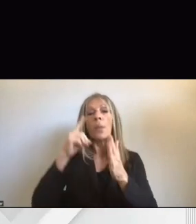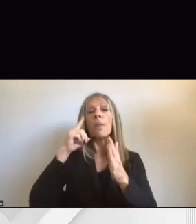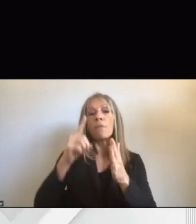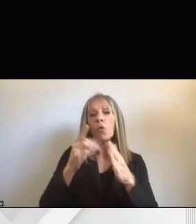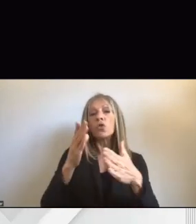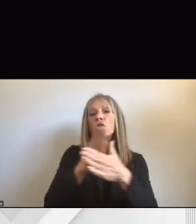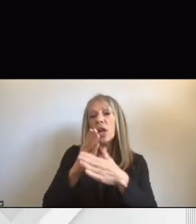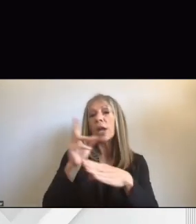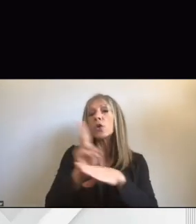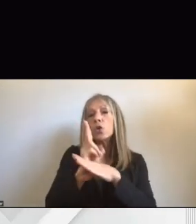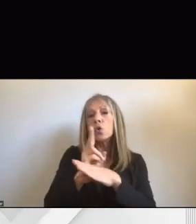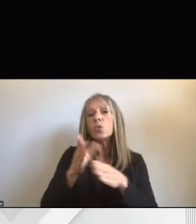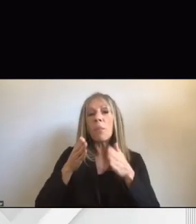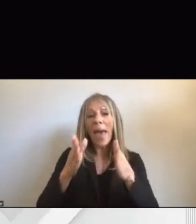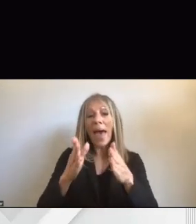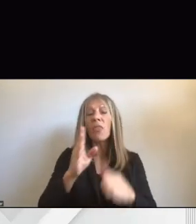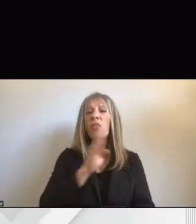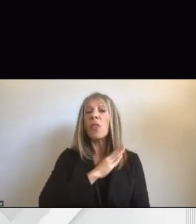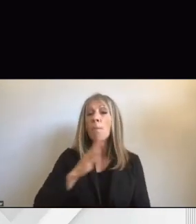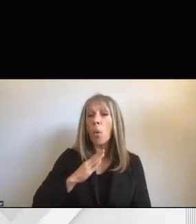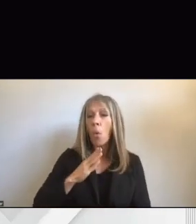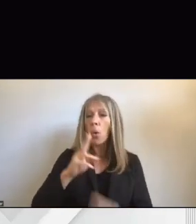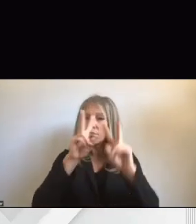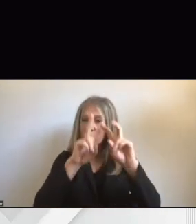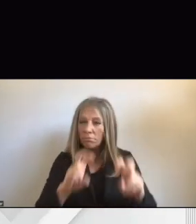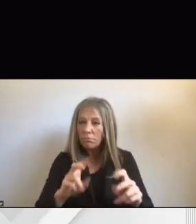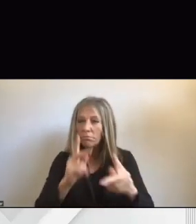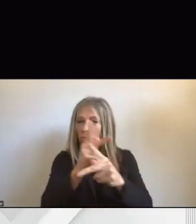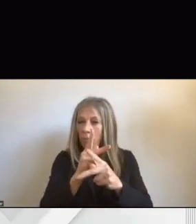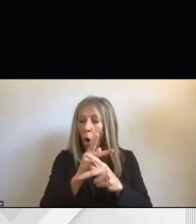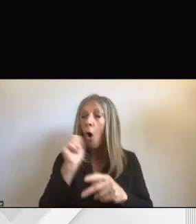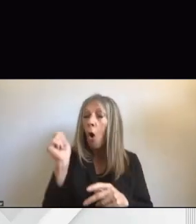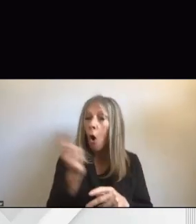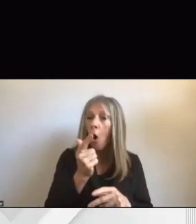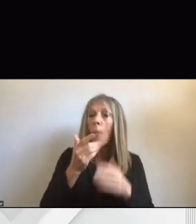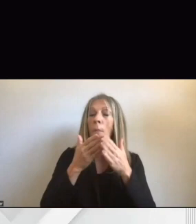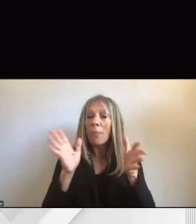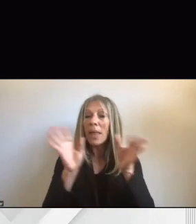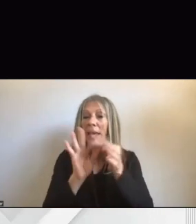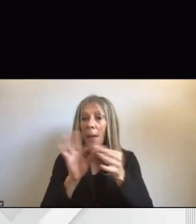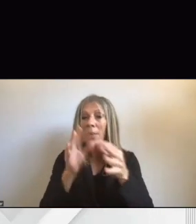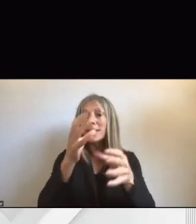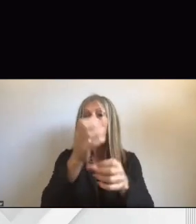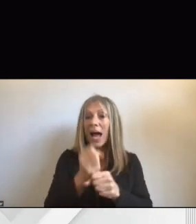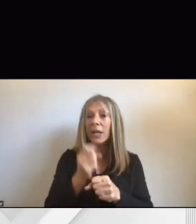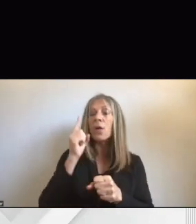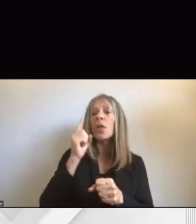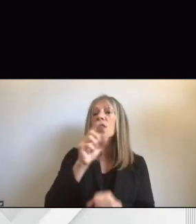The Board carefully reviewed all public comments received in response to both the NPRM